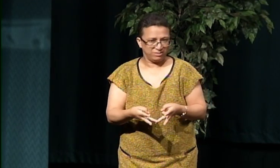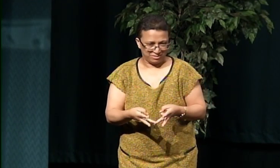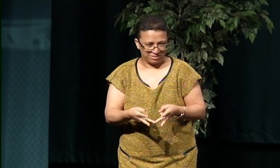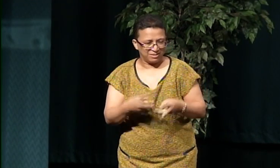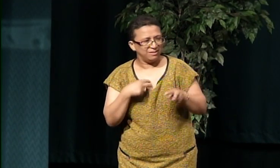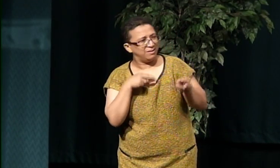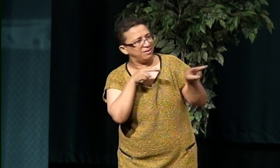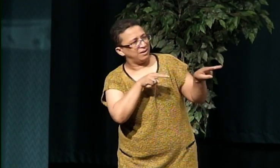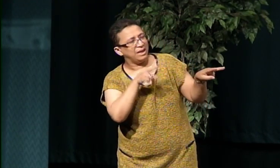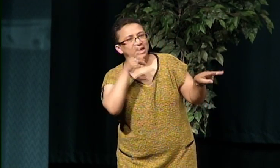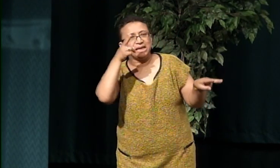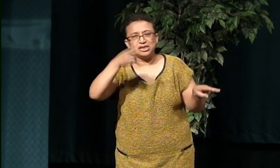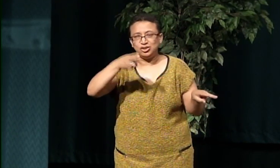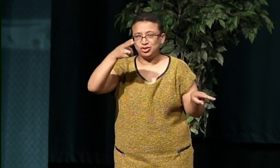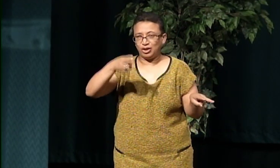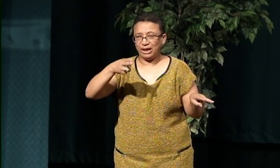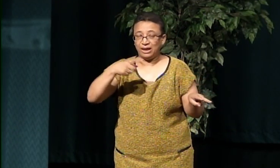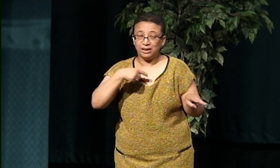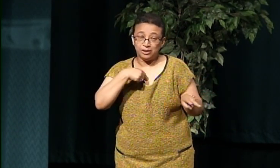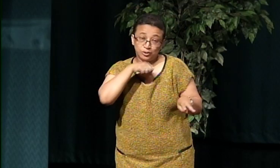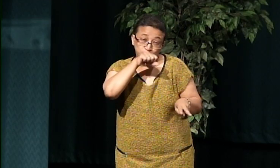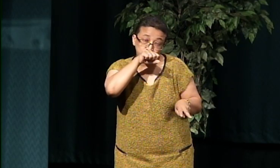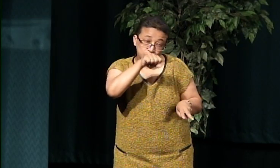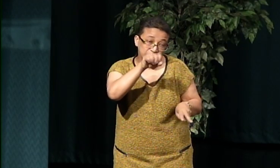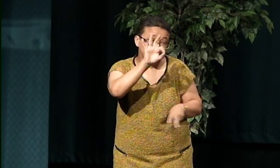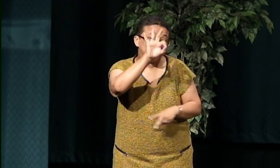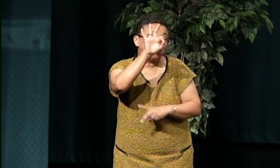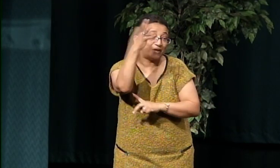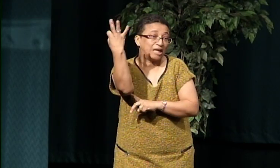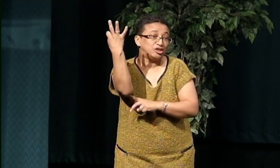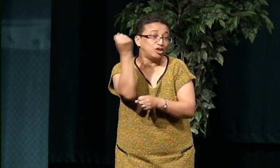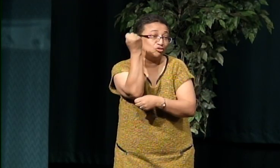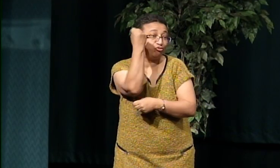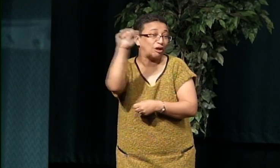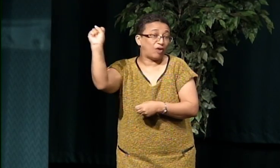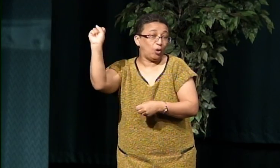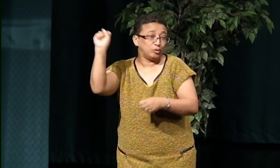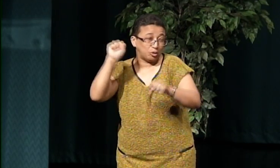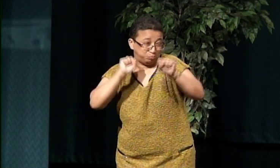So they were talking about the history of the world. And I happened to love history.